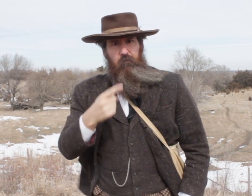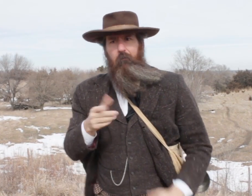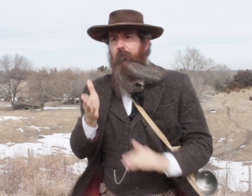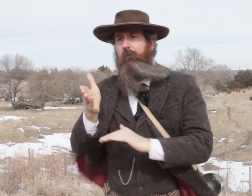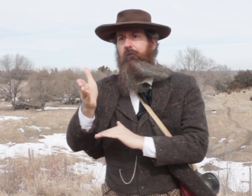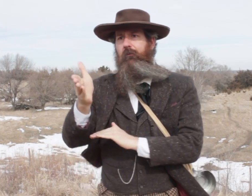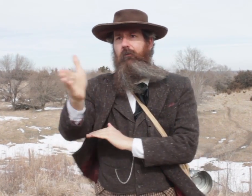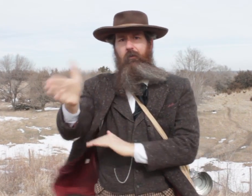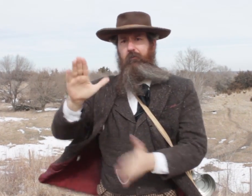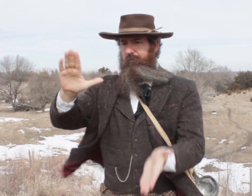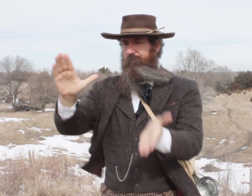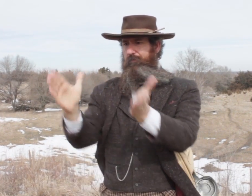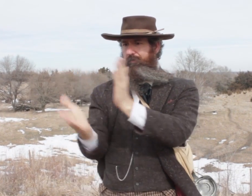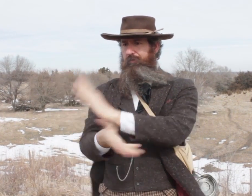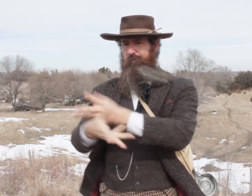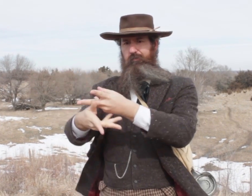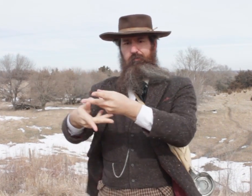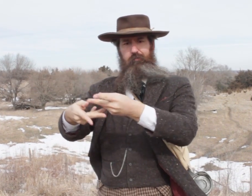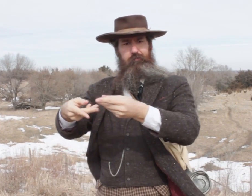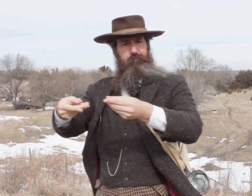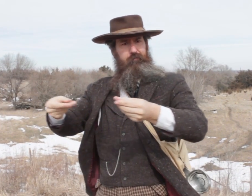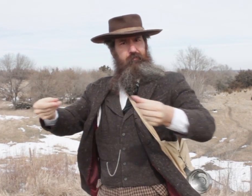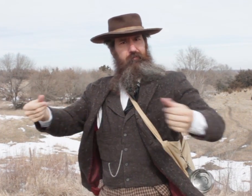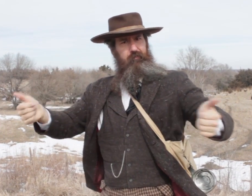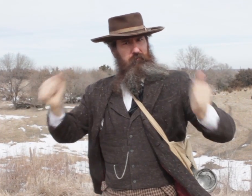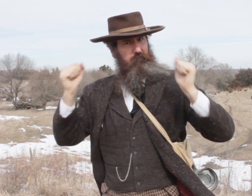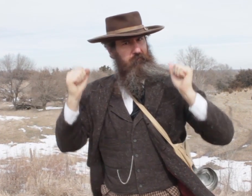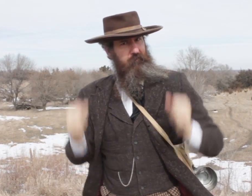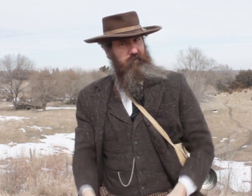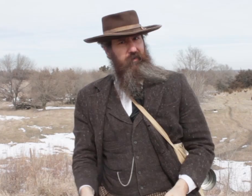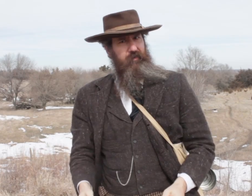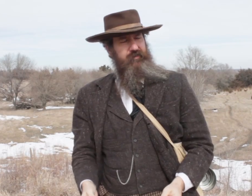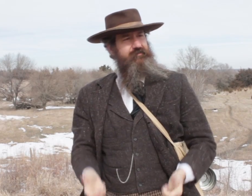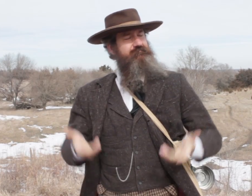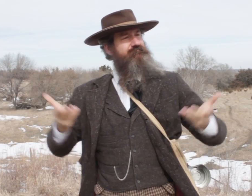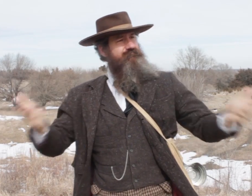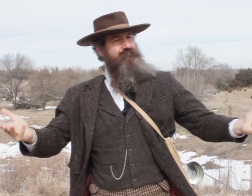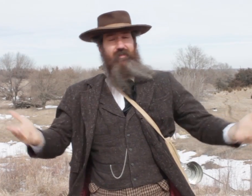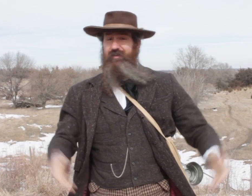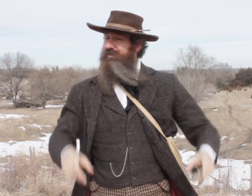eventually deaf and hard of hearing citizens could diminish.